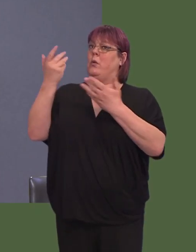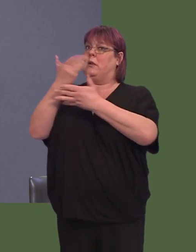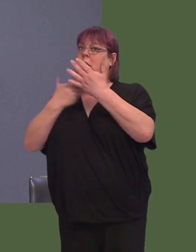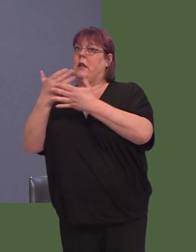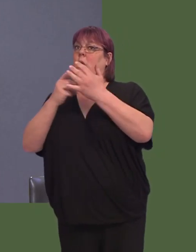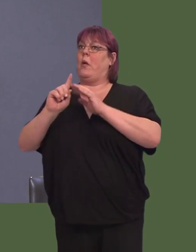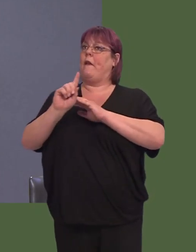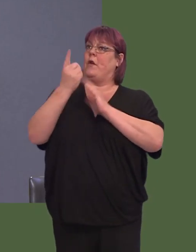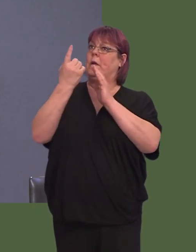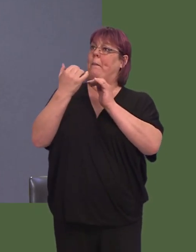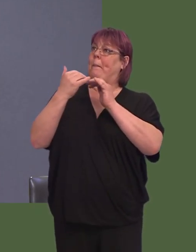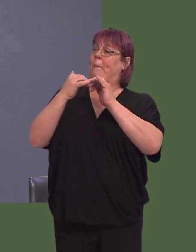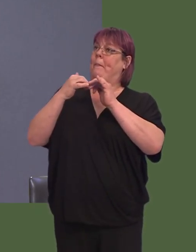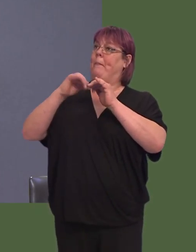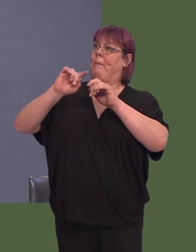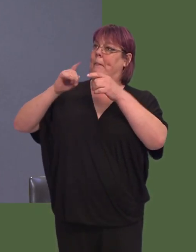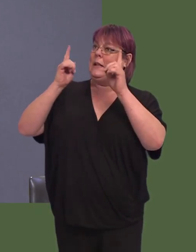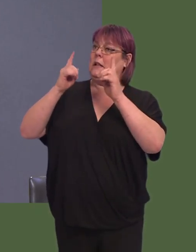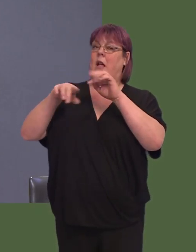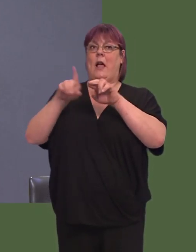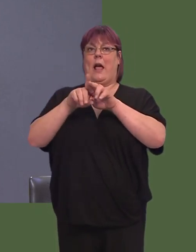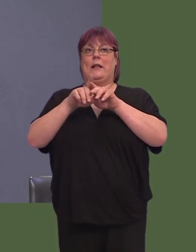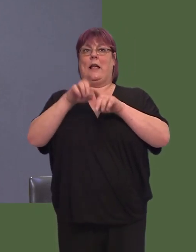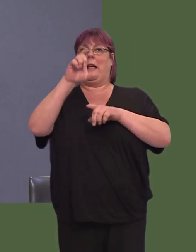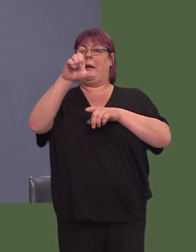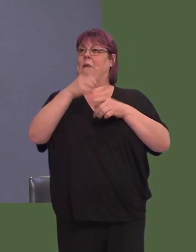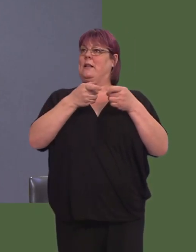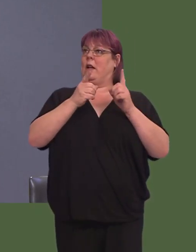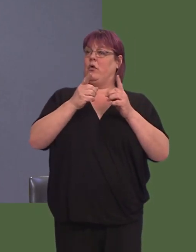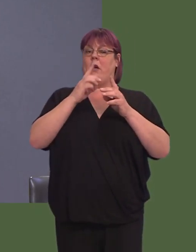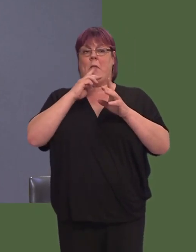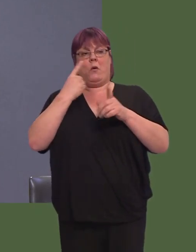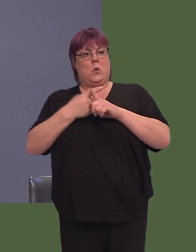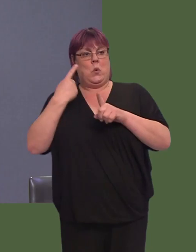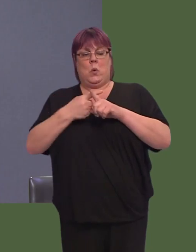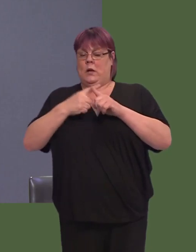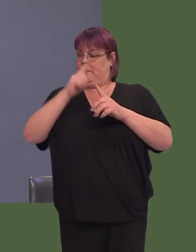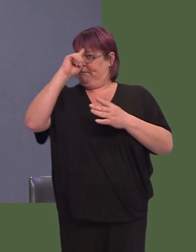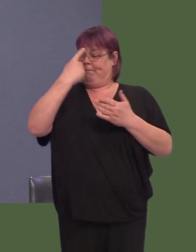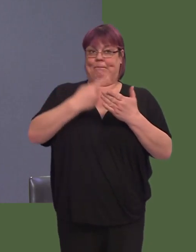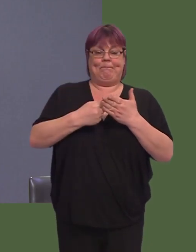imperative of a speedy resolution once the independent inspector reports, particularly